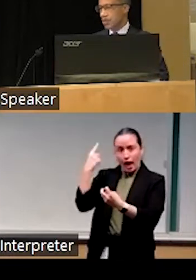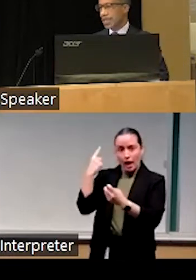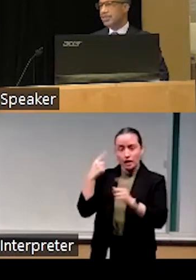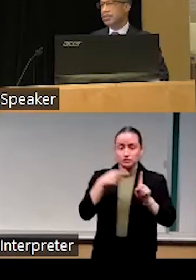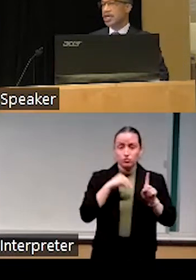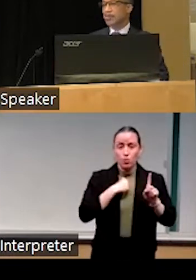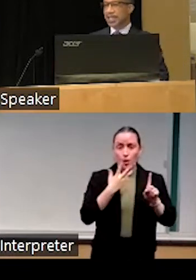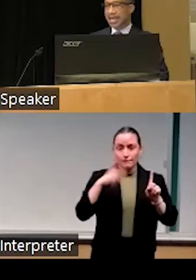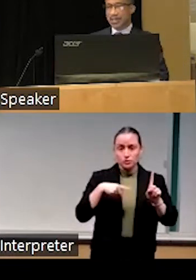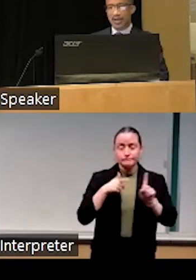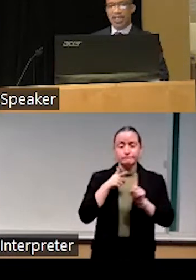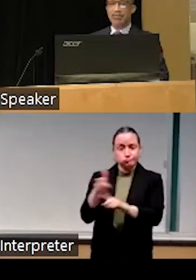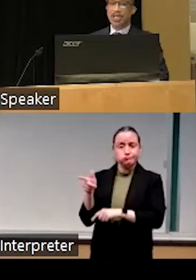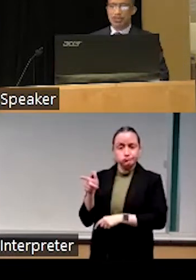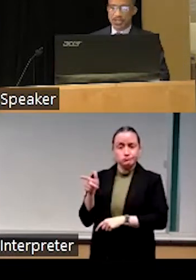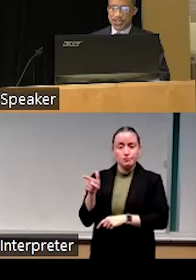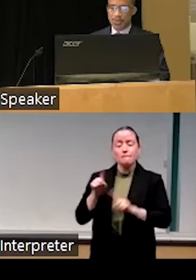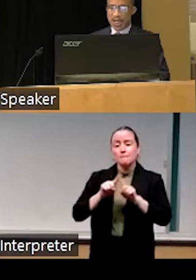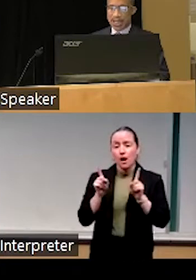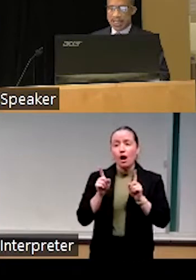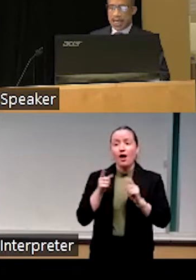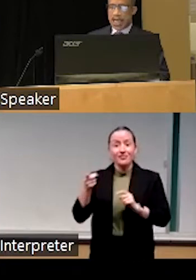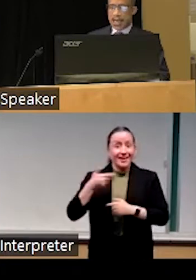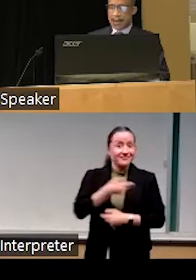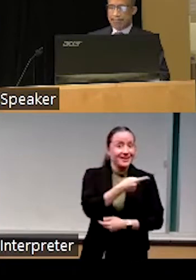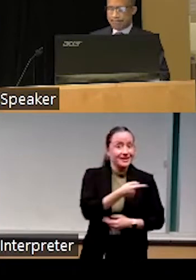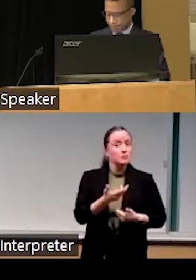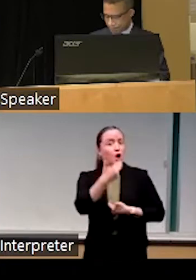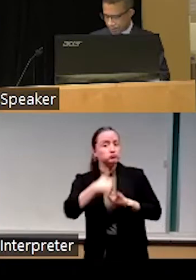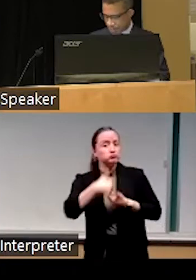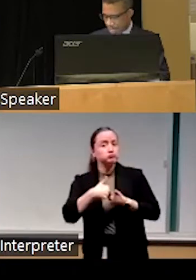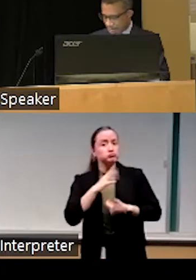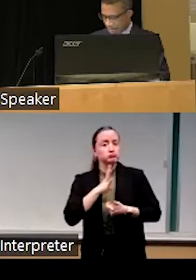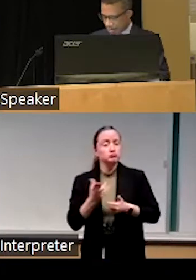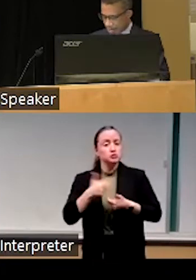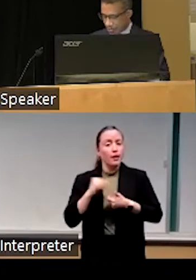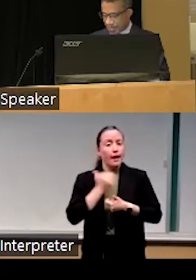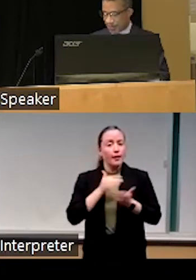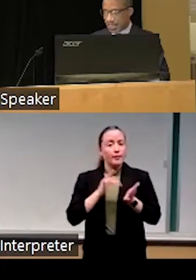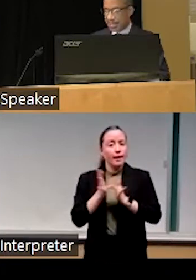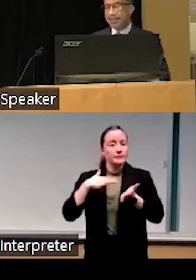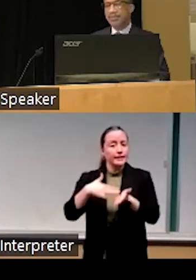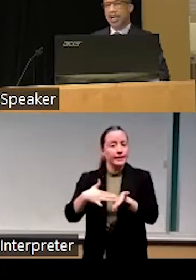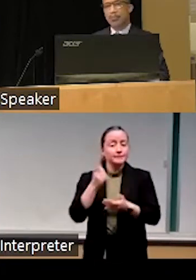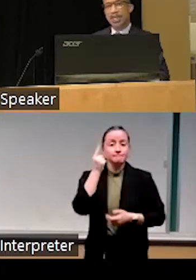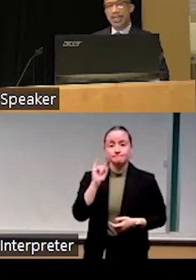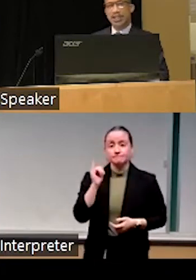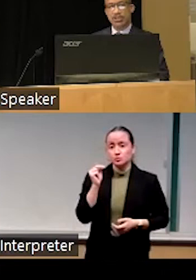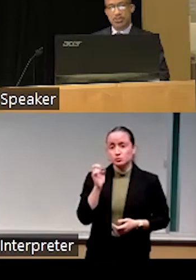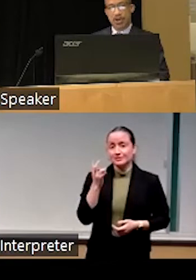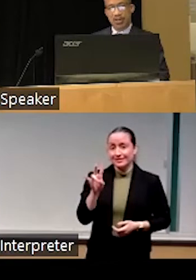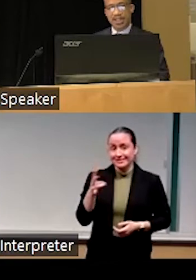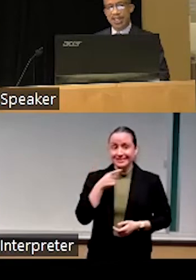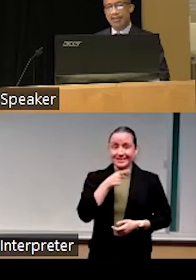white but they invited him in to participate um and on June 17th um he killed them all and